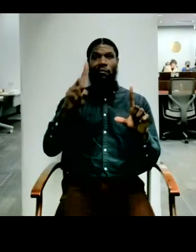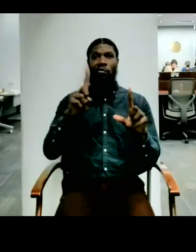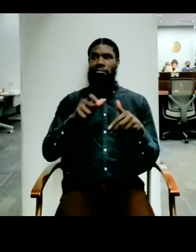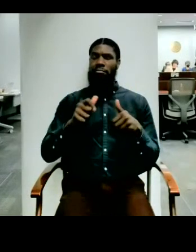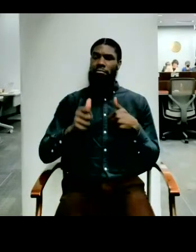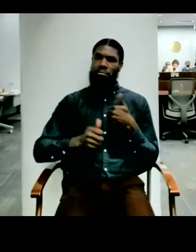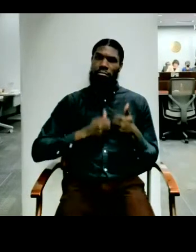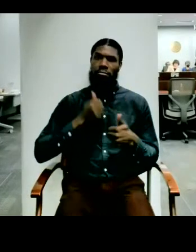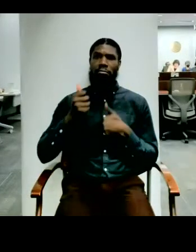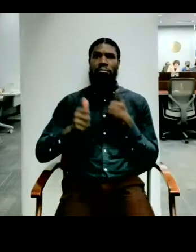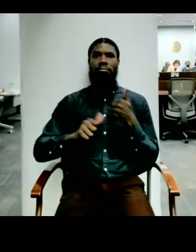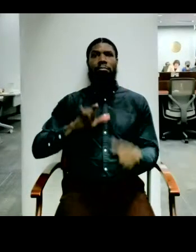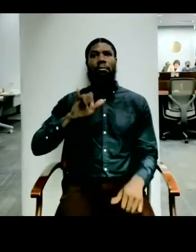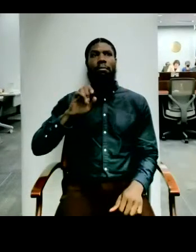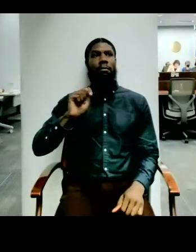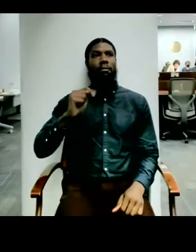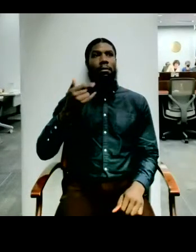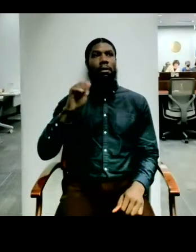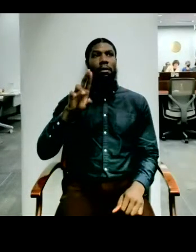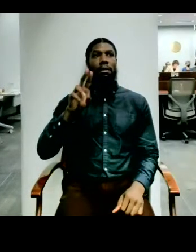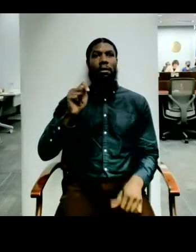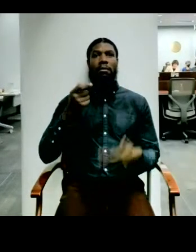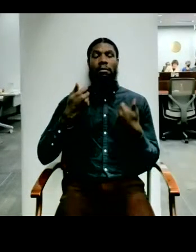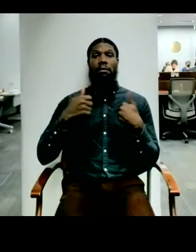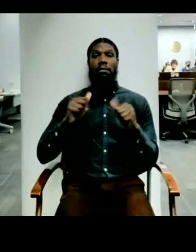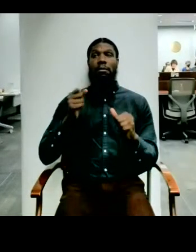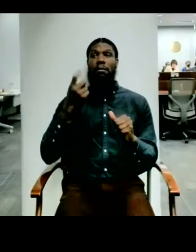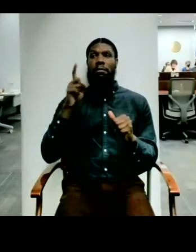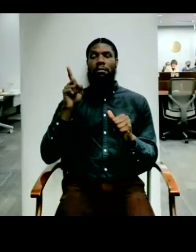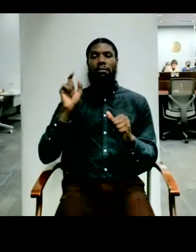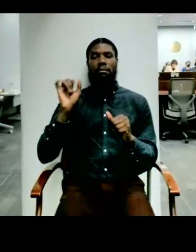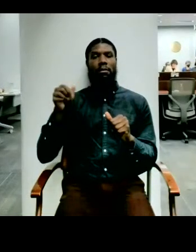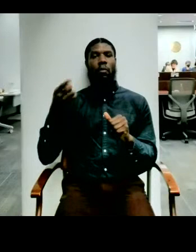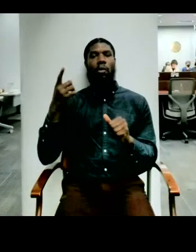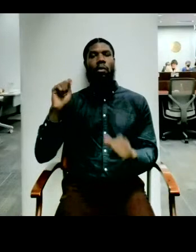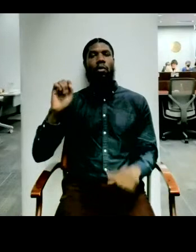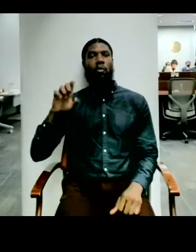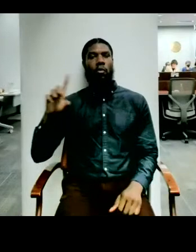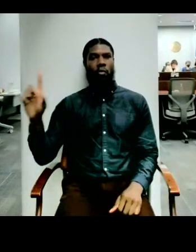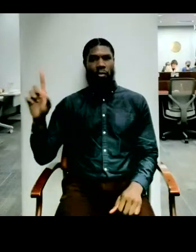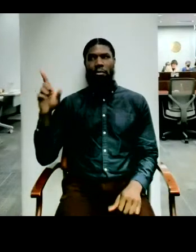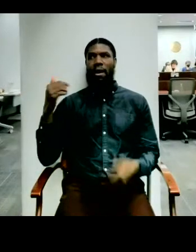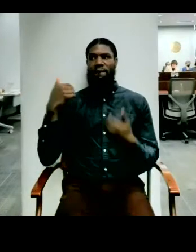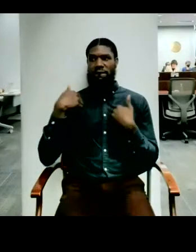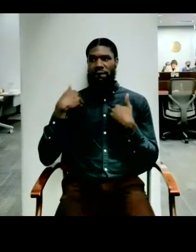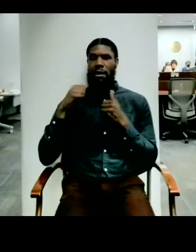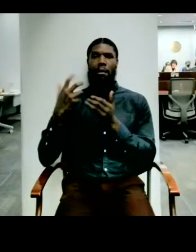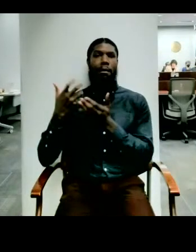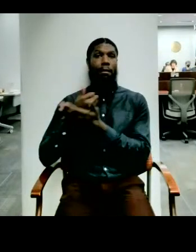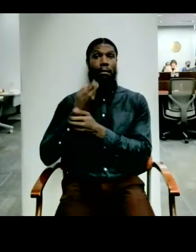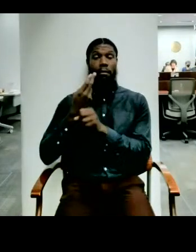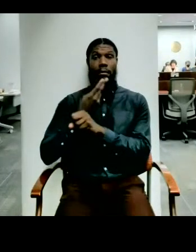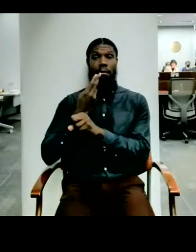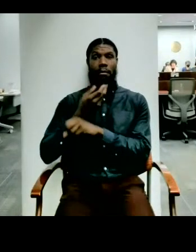While litigation is a tool in the agency's toolbox, I firmly believe that litigation should only be utilized as a last result,